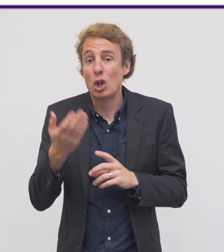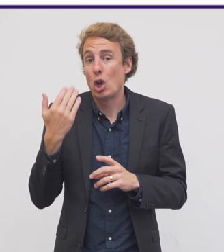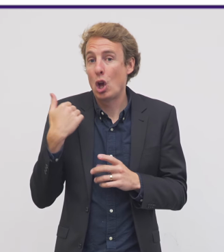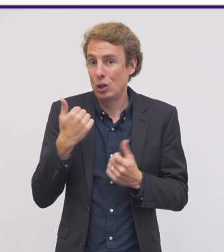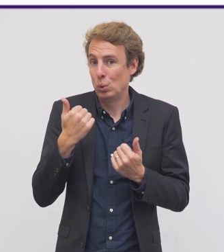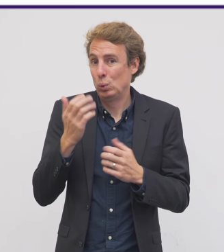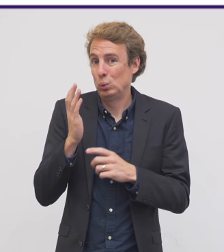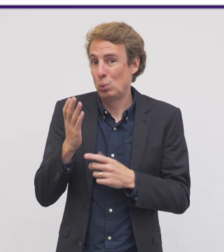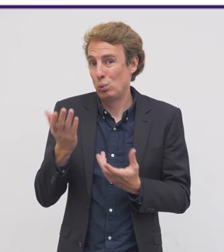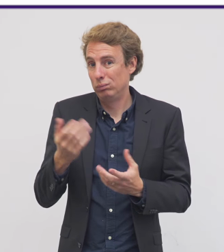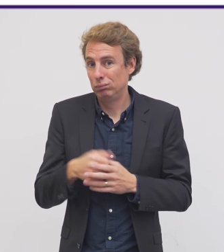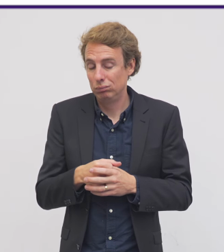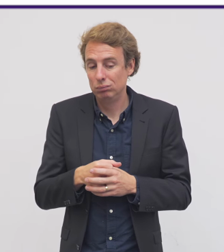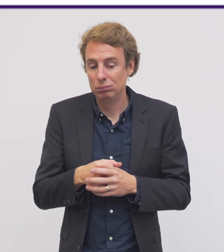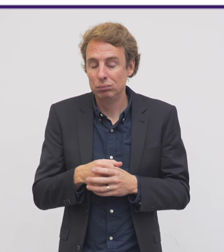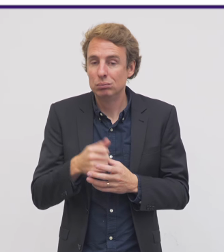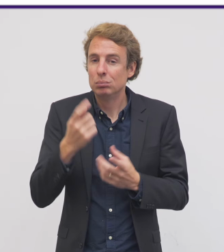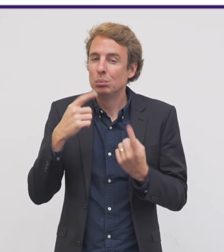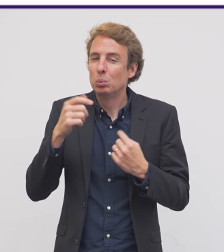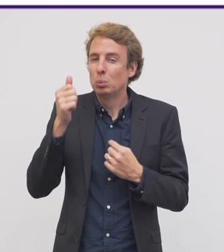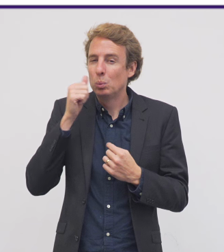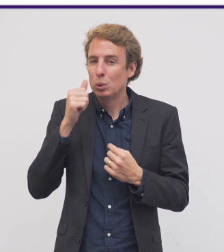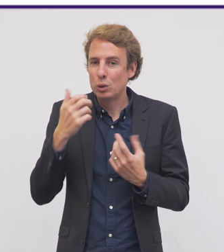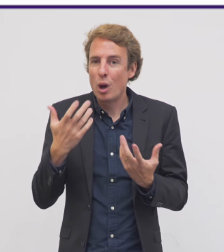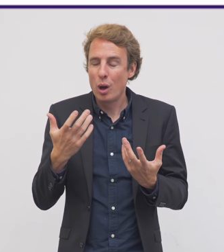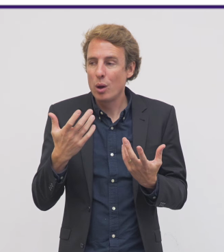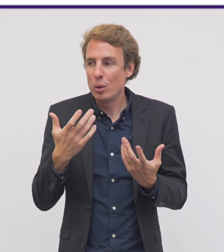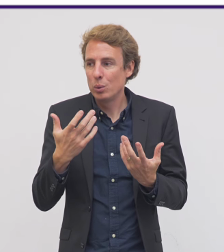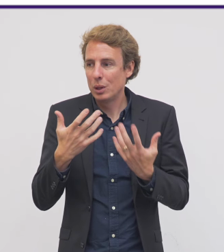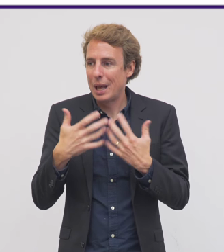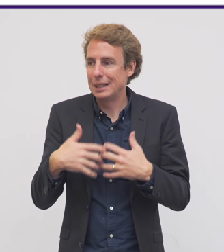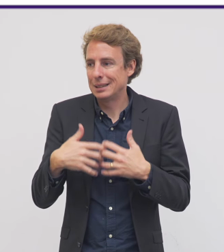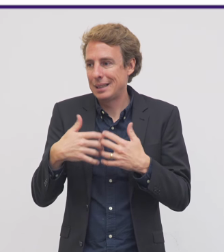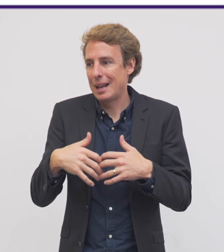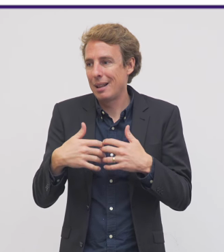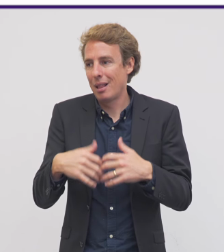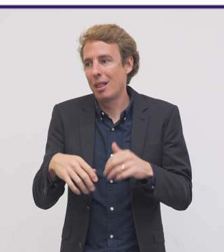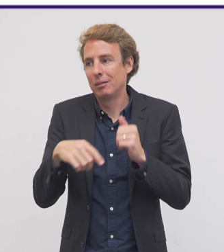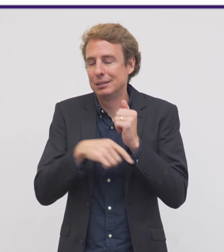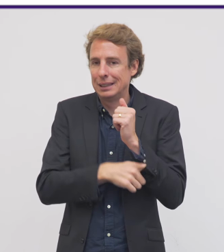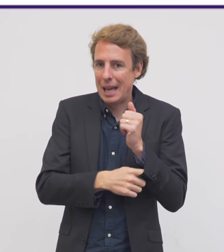As we all know, tech debt slows you down, but culture debt is the exact same thing.